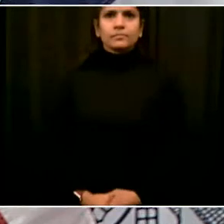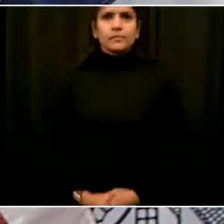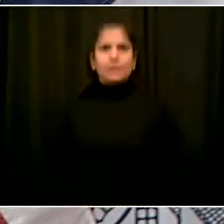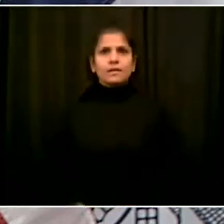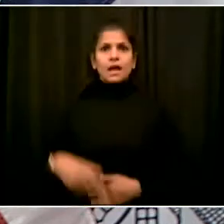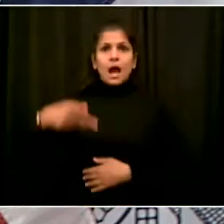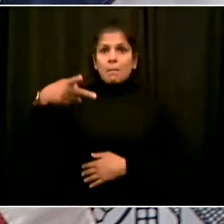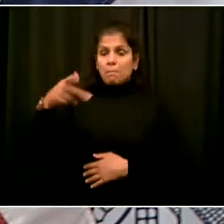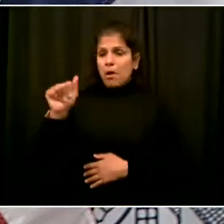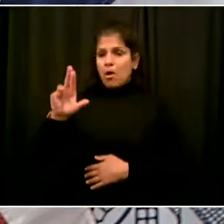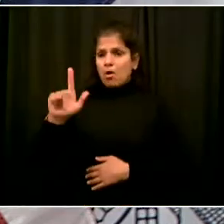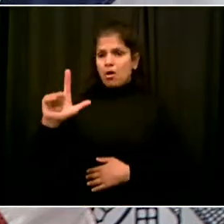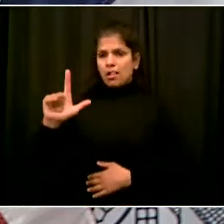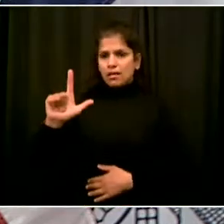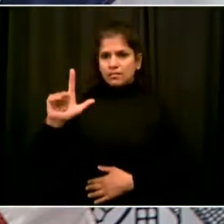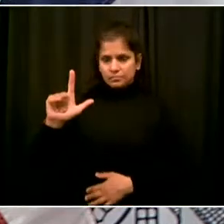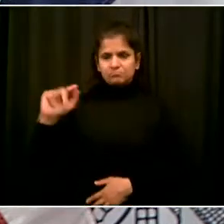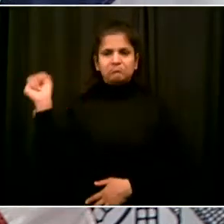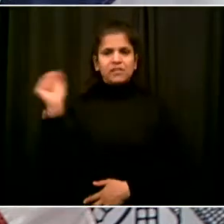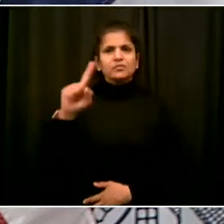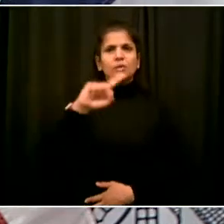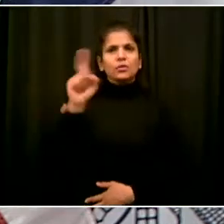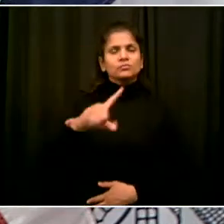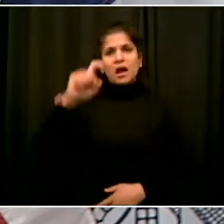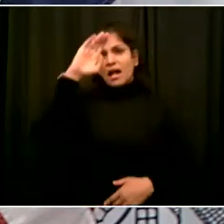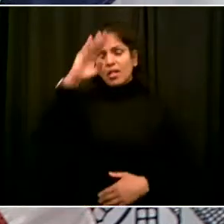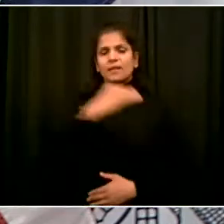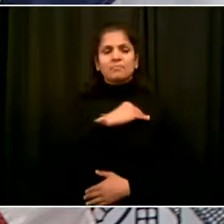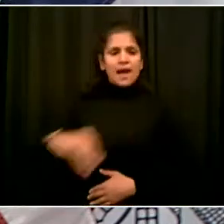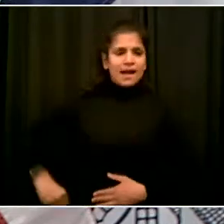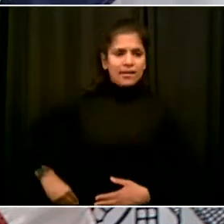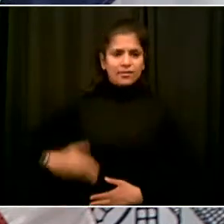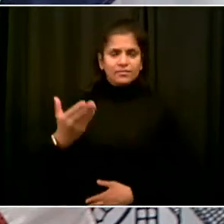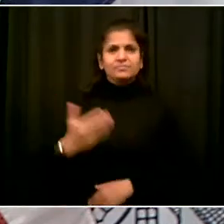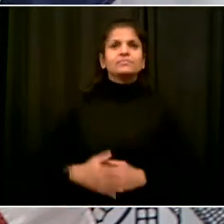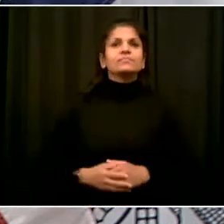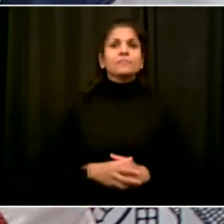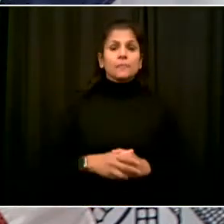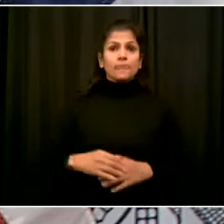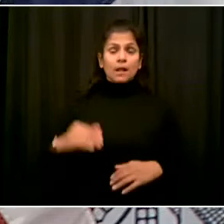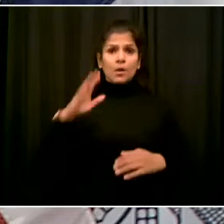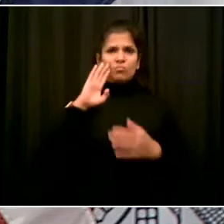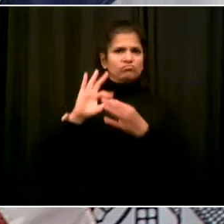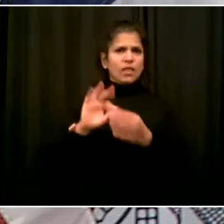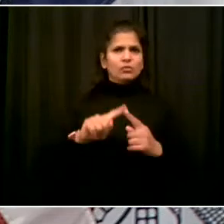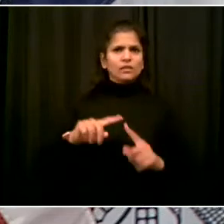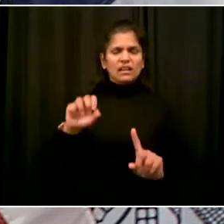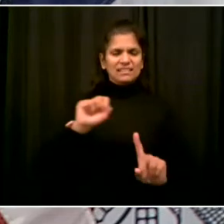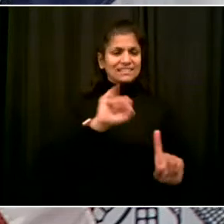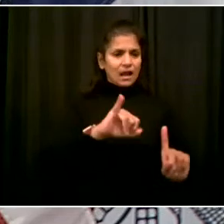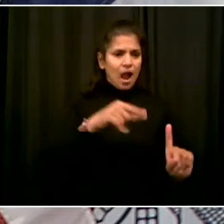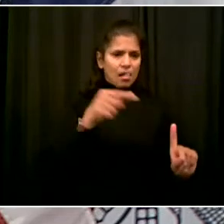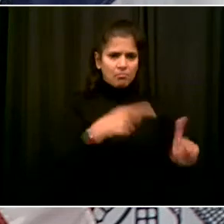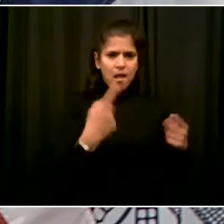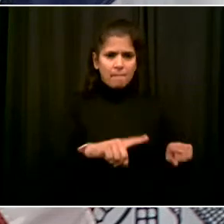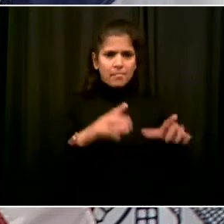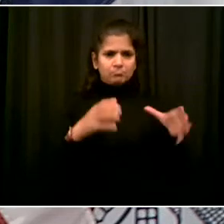GOOD MORNING, MRMR. MAYOR. I JUJUST HAD A A QUESTION